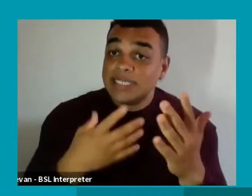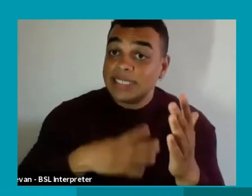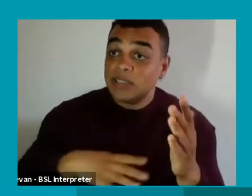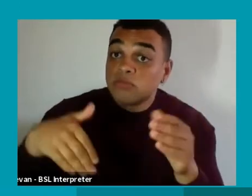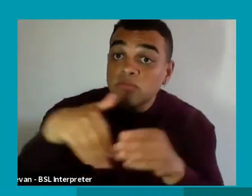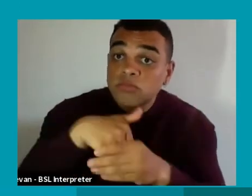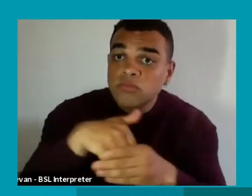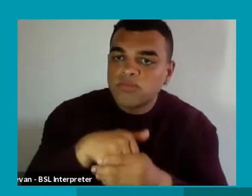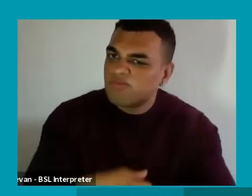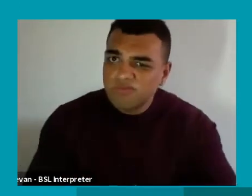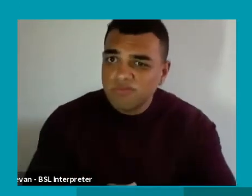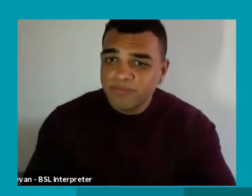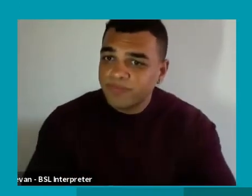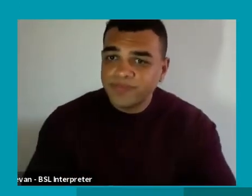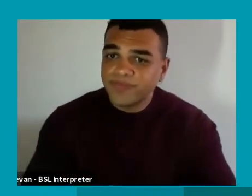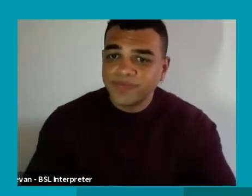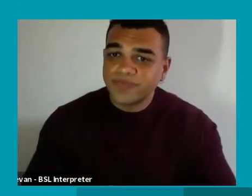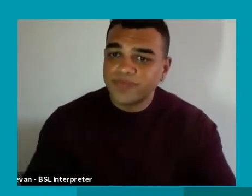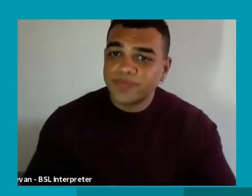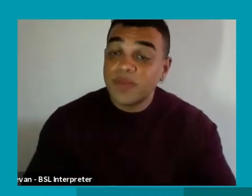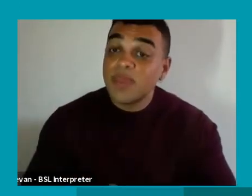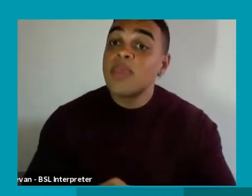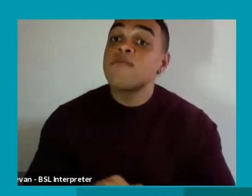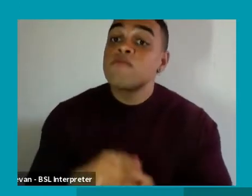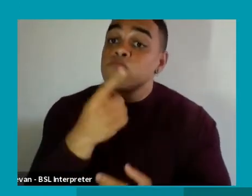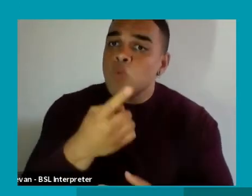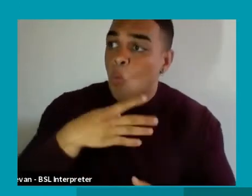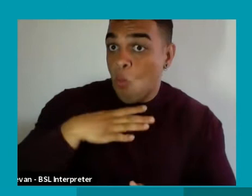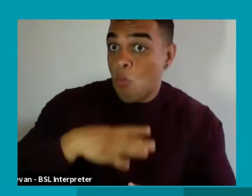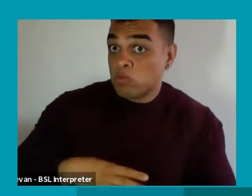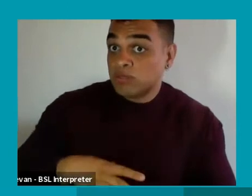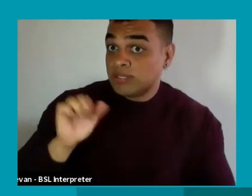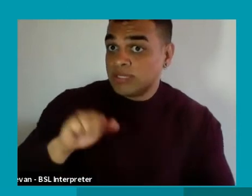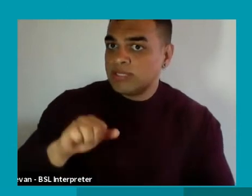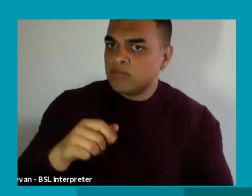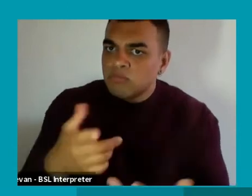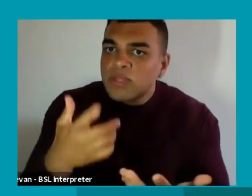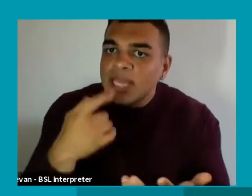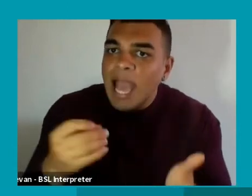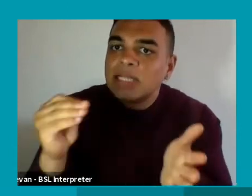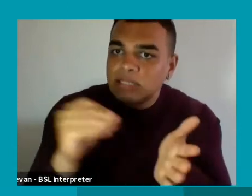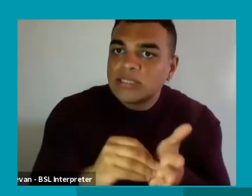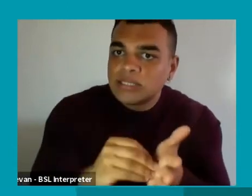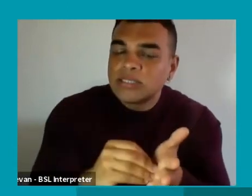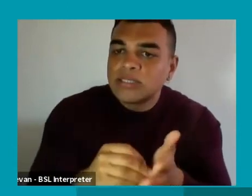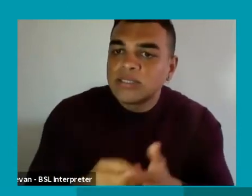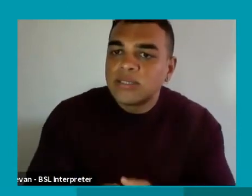that and your CV if you choose to. You can, if you would like to use skills that you have. Because of your impairments